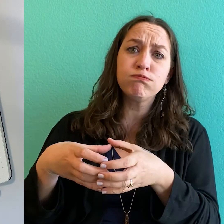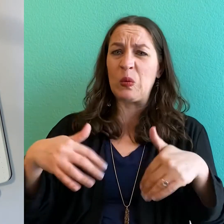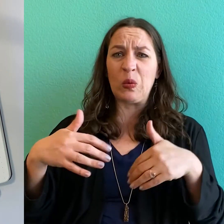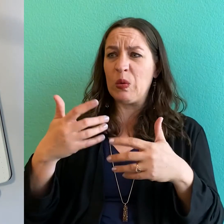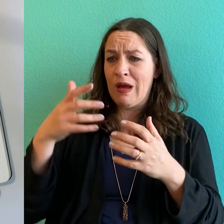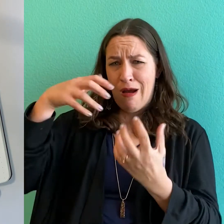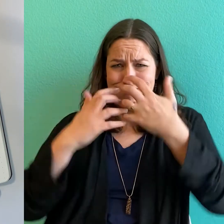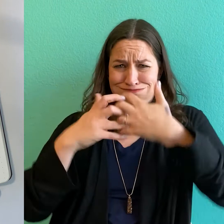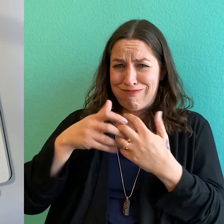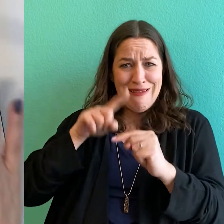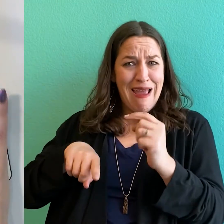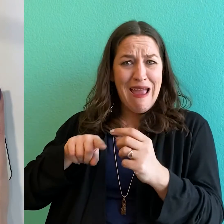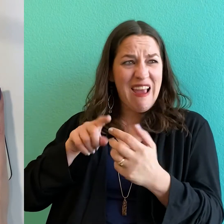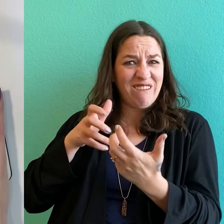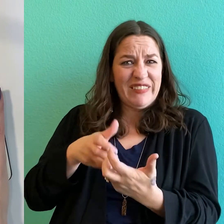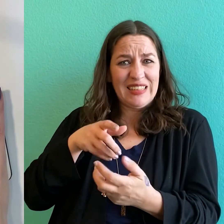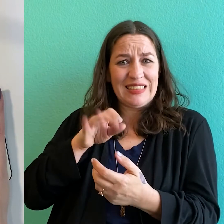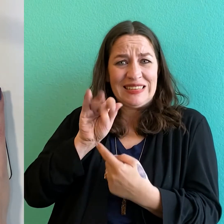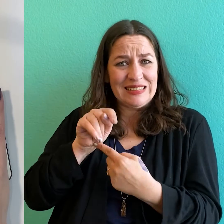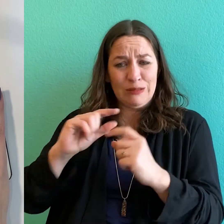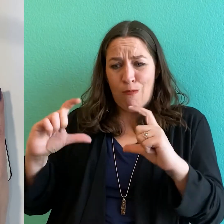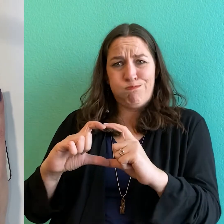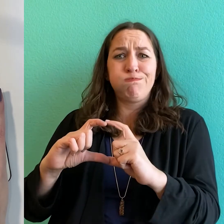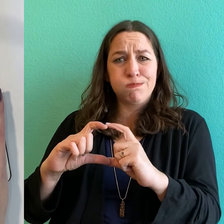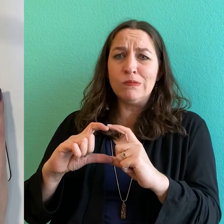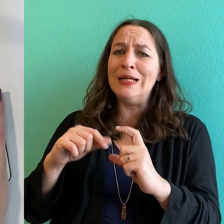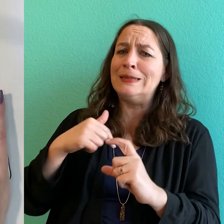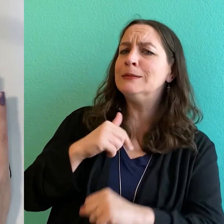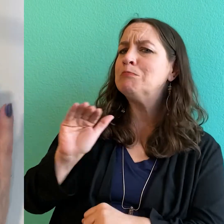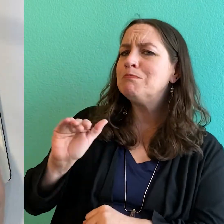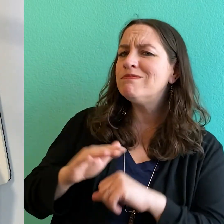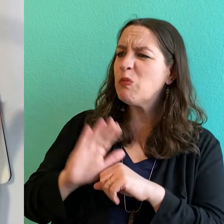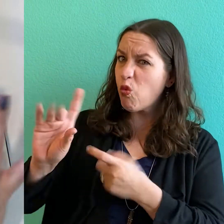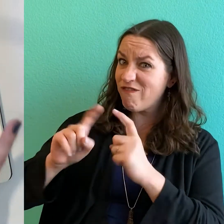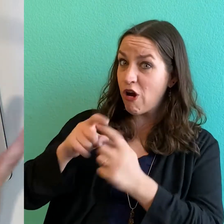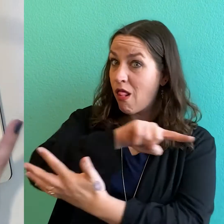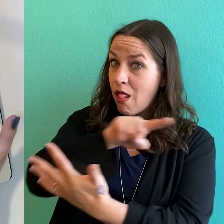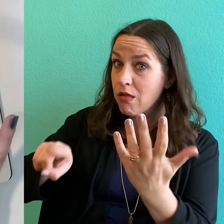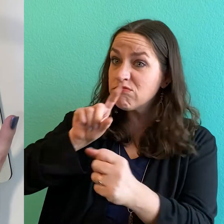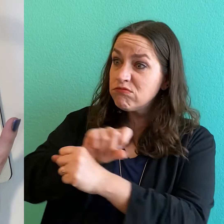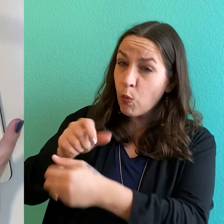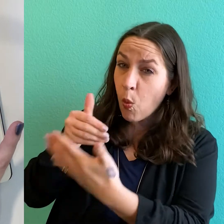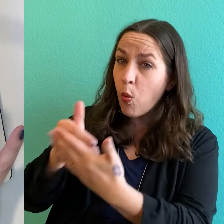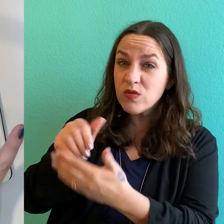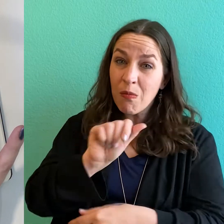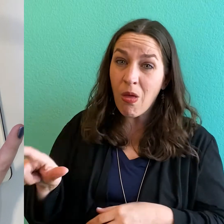And then I have to say, I don't think that these friendships are as close as you think they are because you can't nurture these kinds of friendships